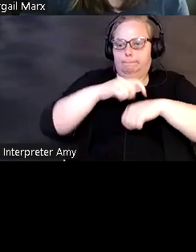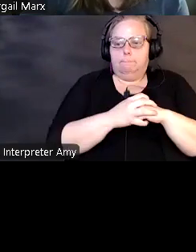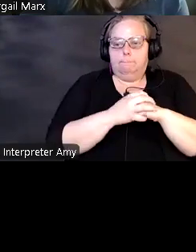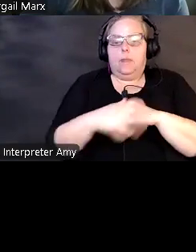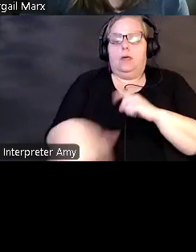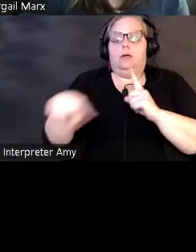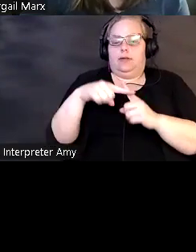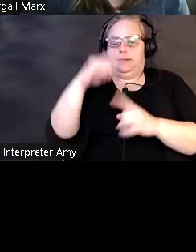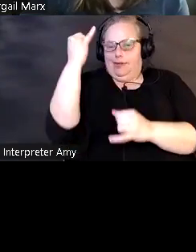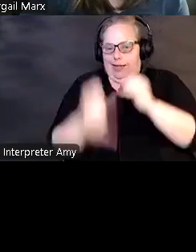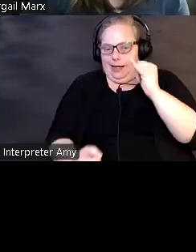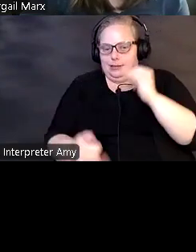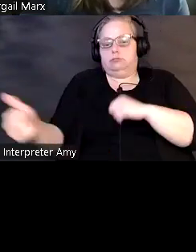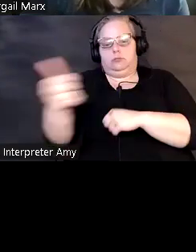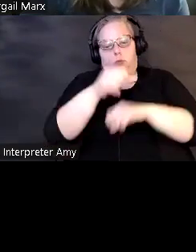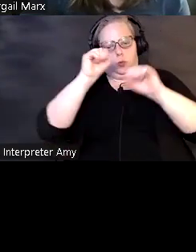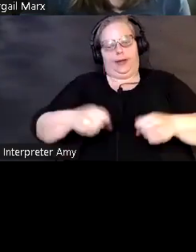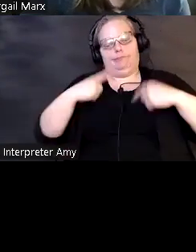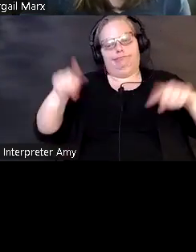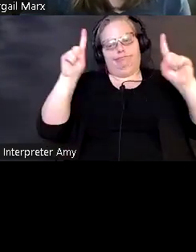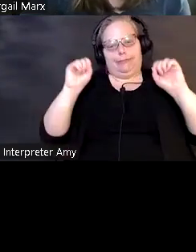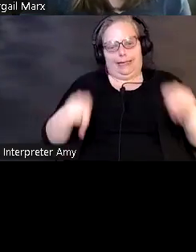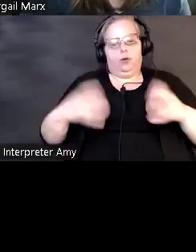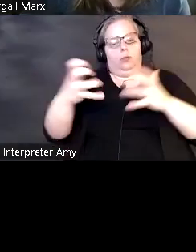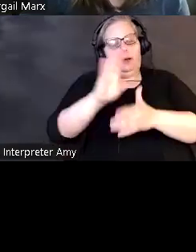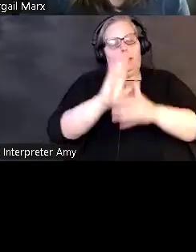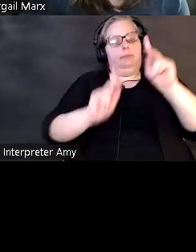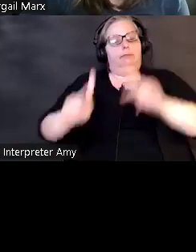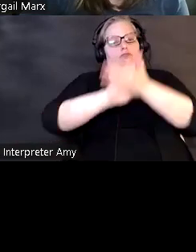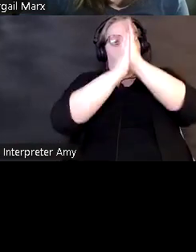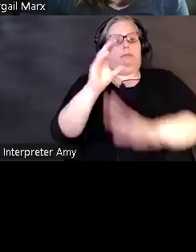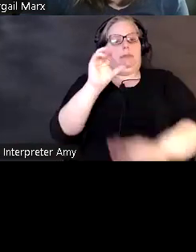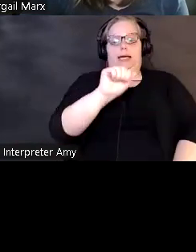We need people to really be AAC Champions, as we like to call them, and encourage the